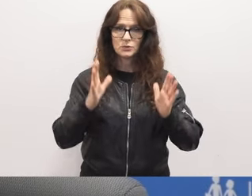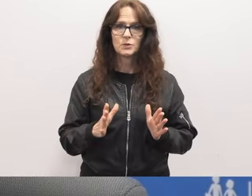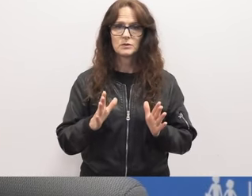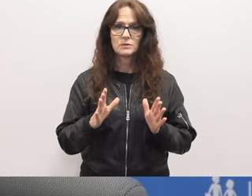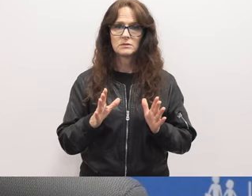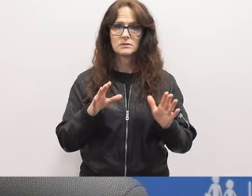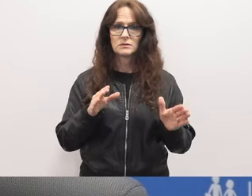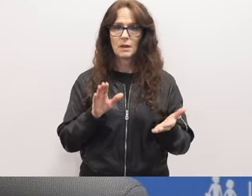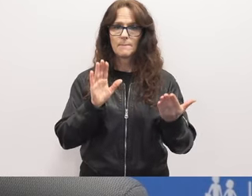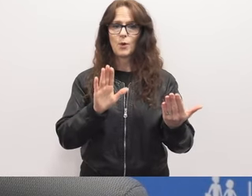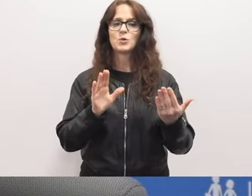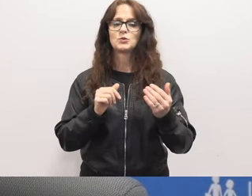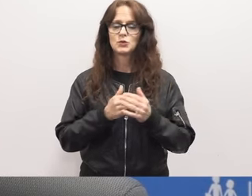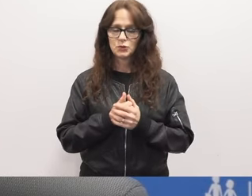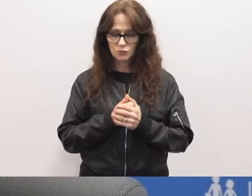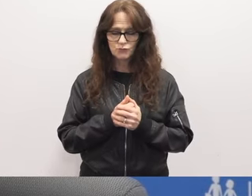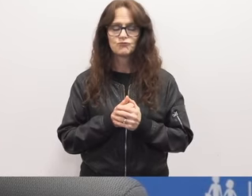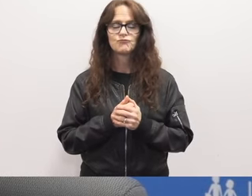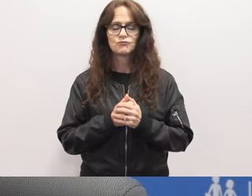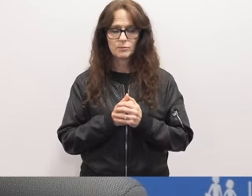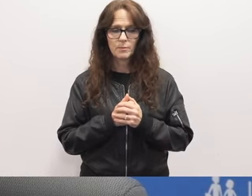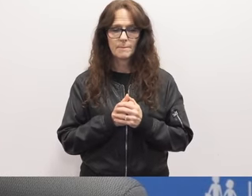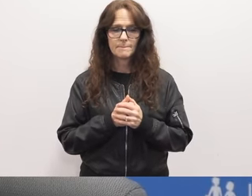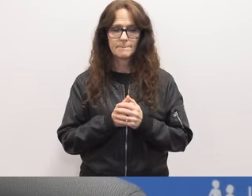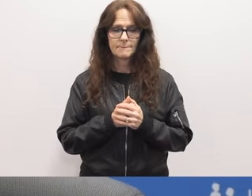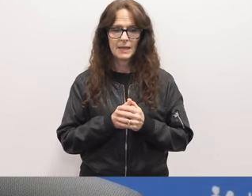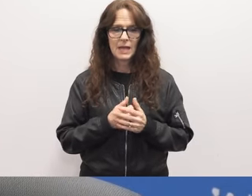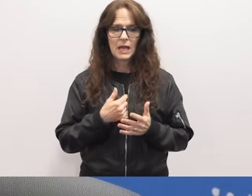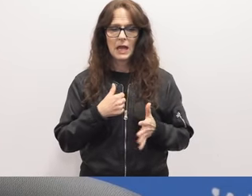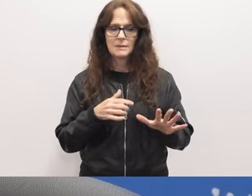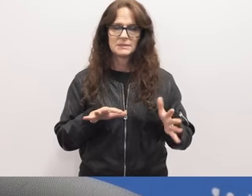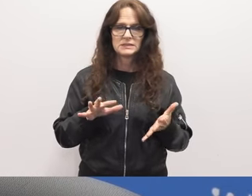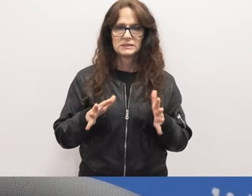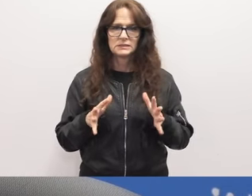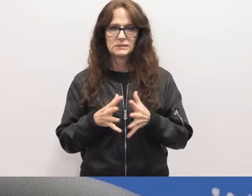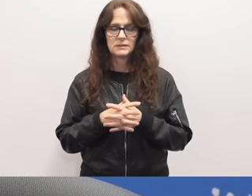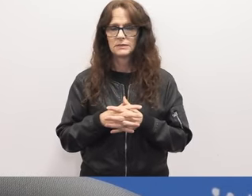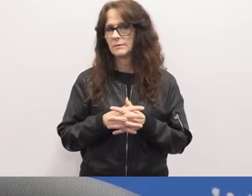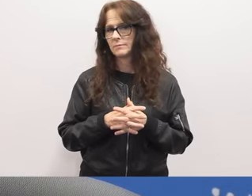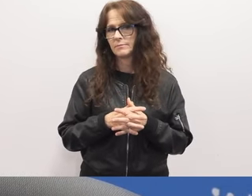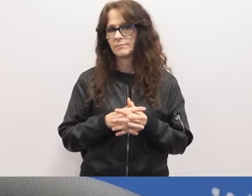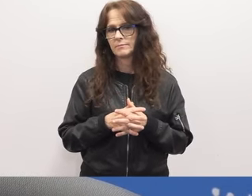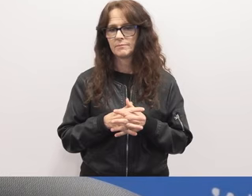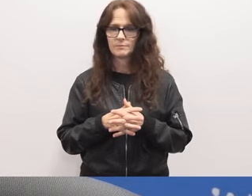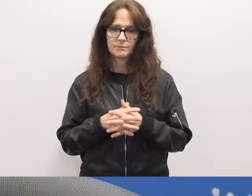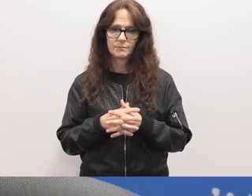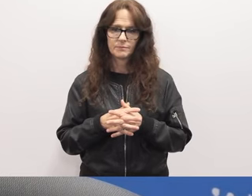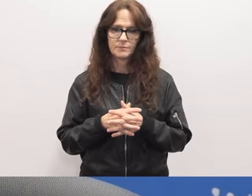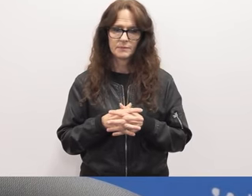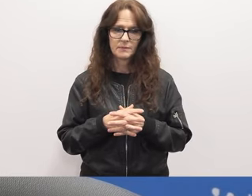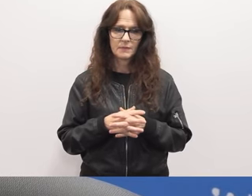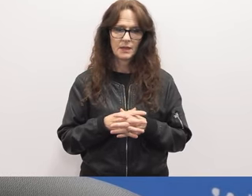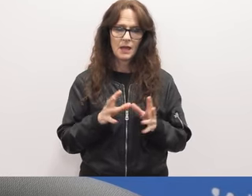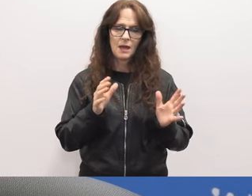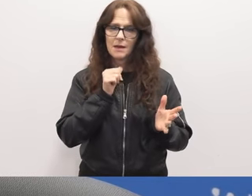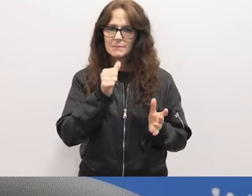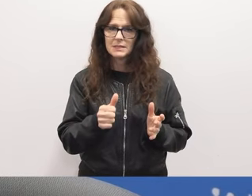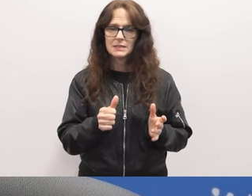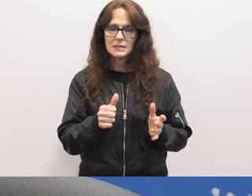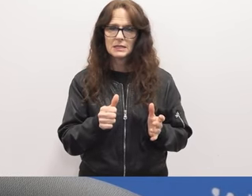where I have reservations about the, and I don't have reservations about the percentage,